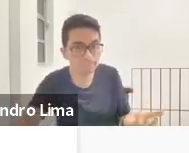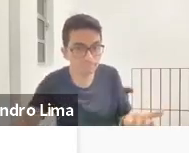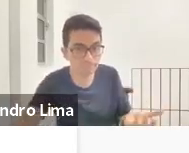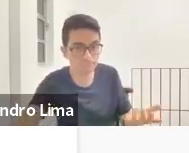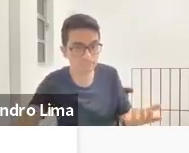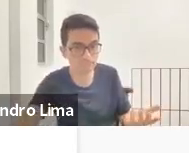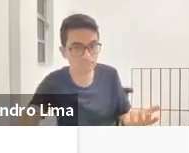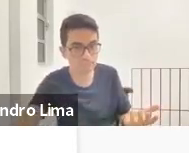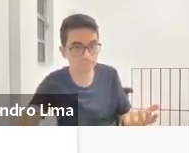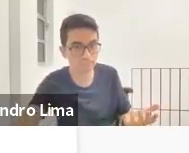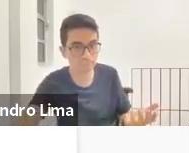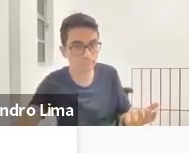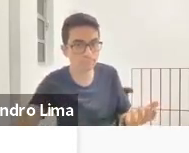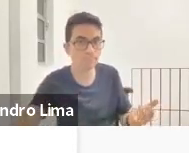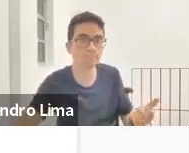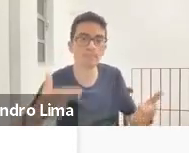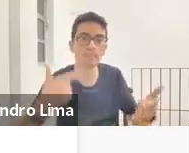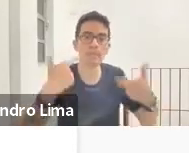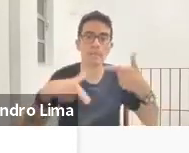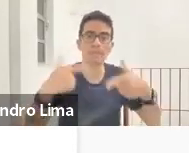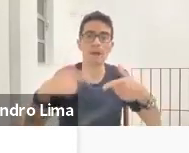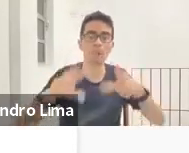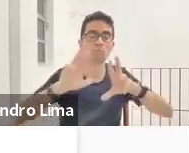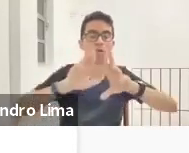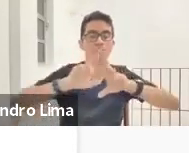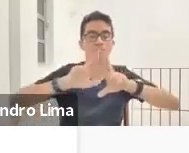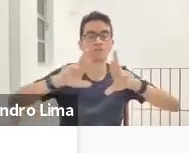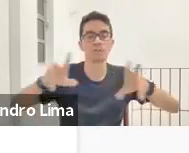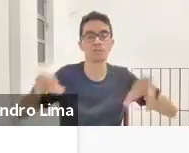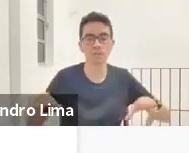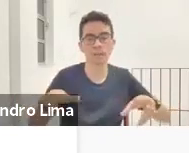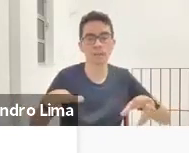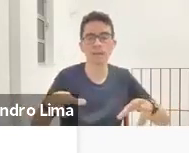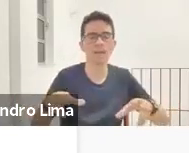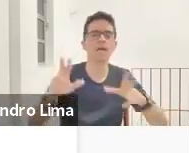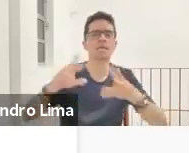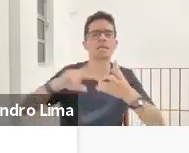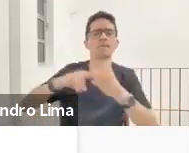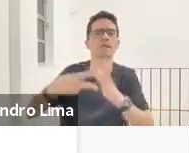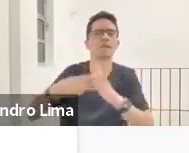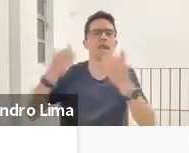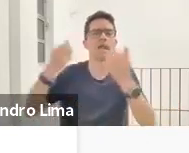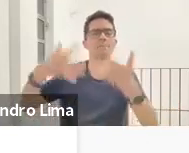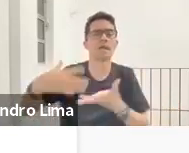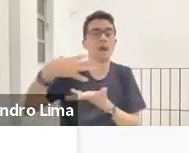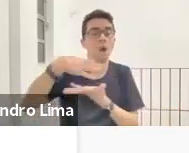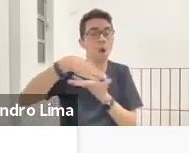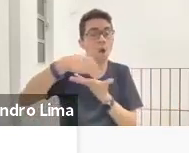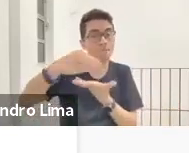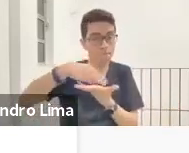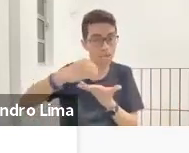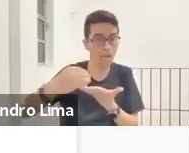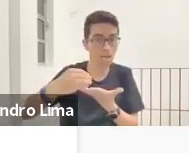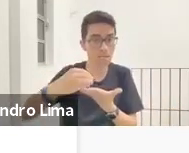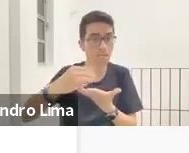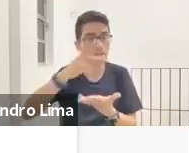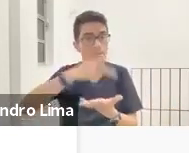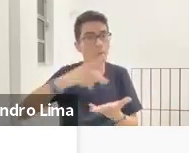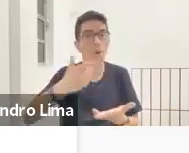different but. t but but I mean by t but but I mean by this is true eplicate love down eplicate loved the other teachers doing because they are. observe observing